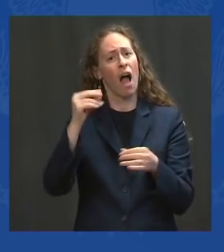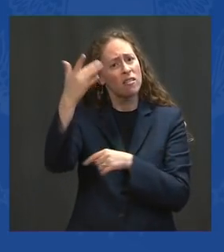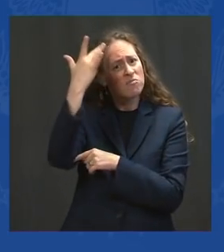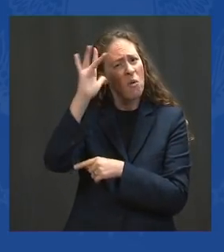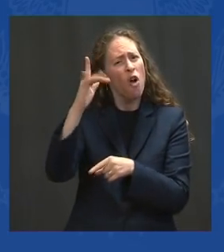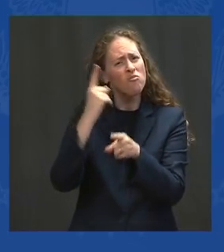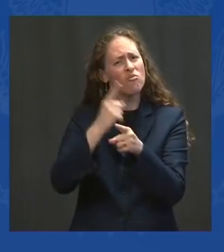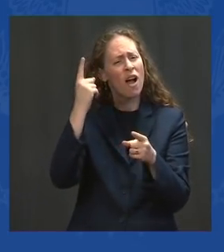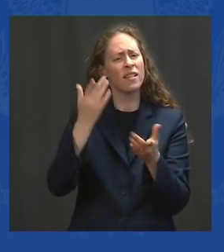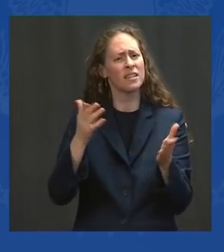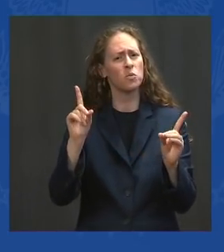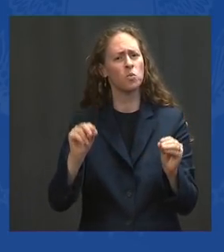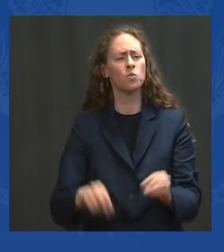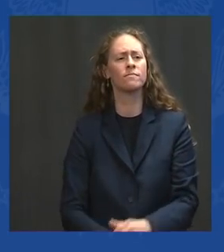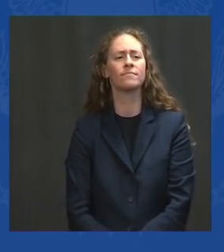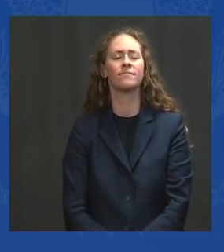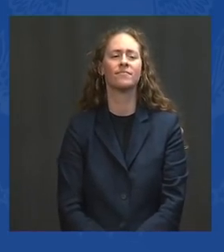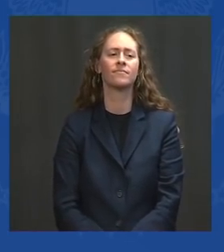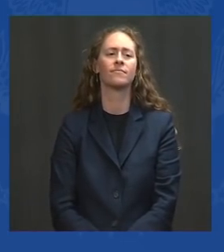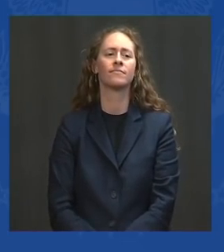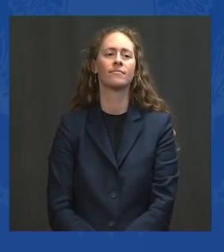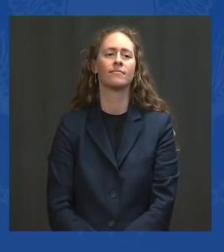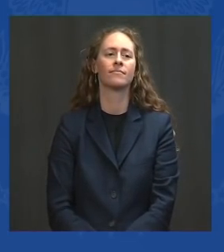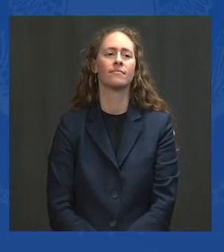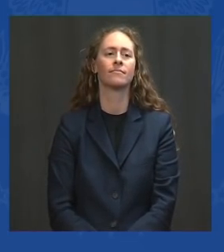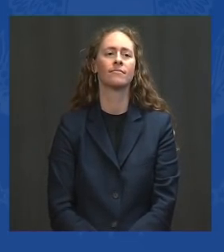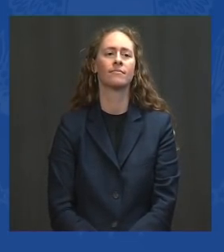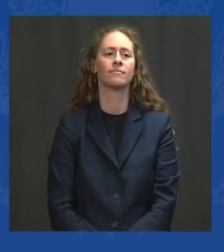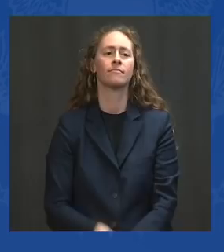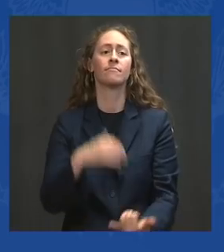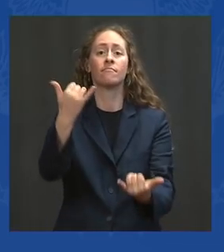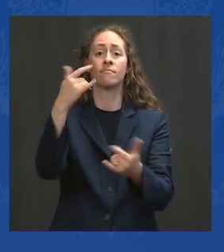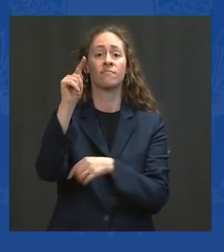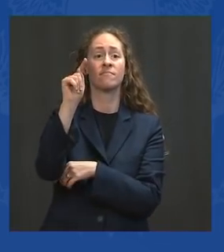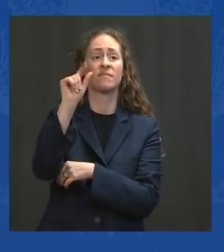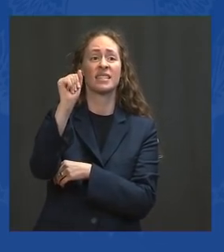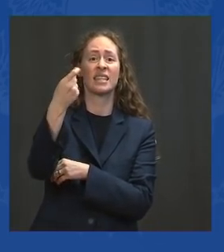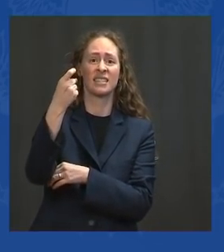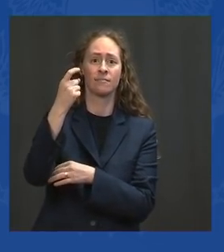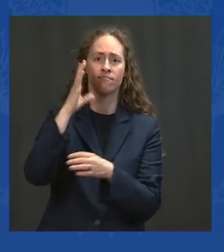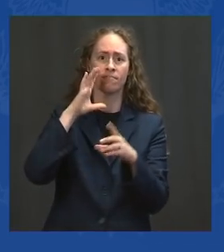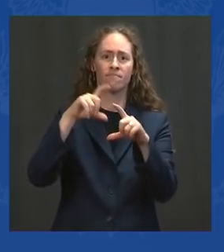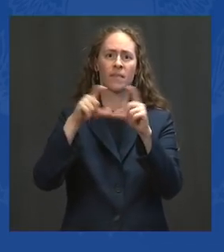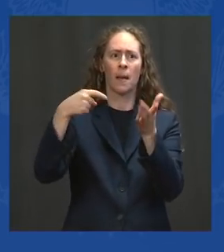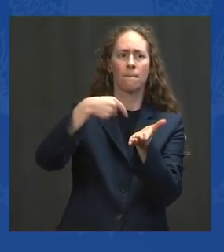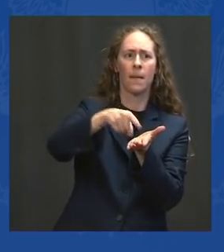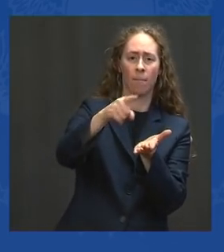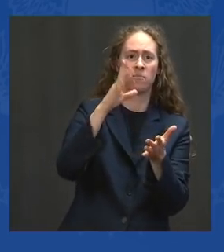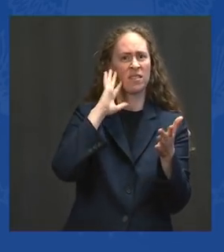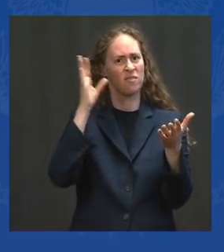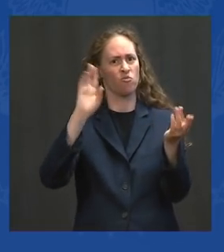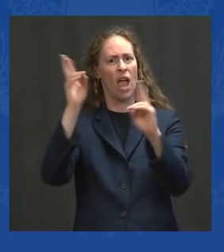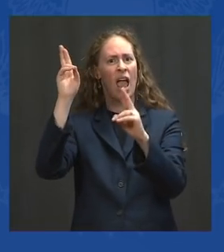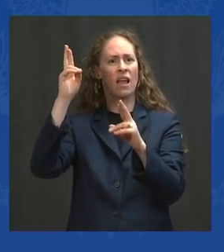Today, these tax cut payments are arriving automatically. But it didn't happen automatically --